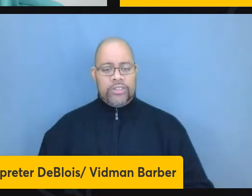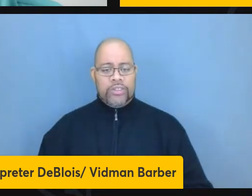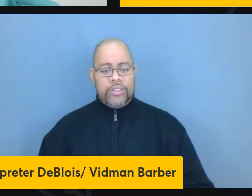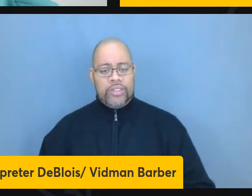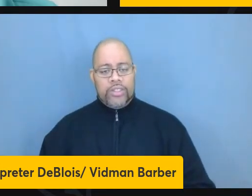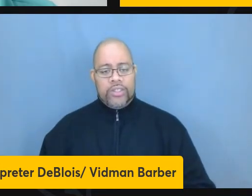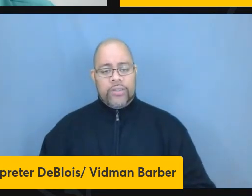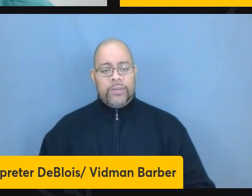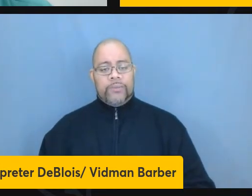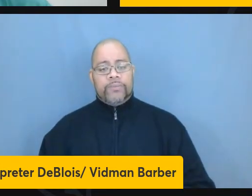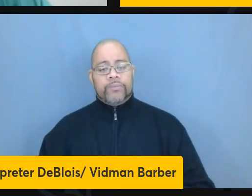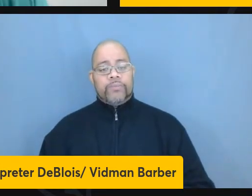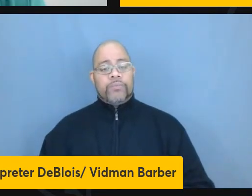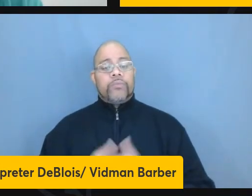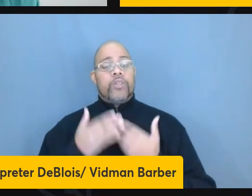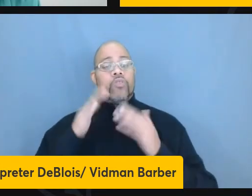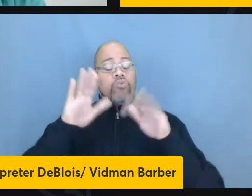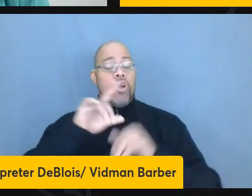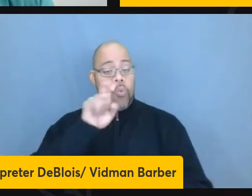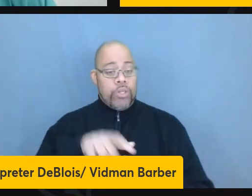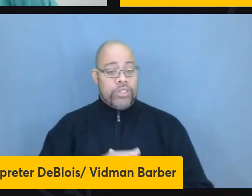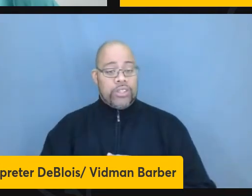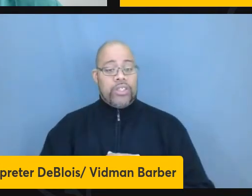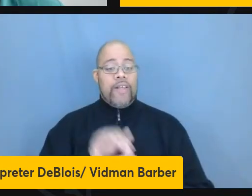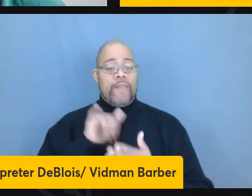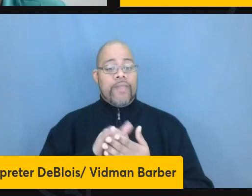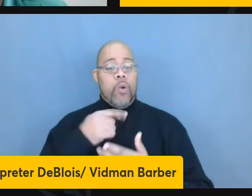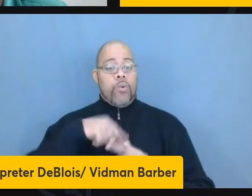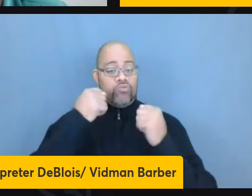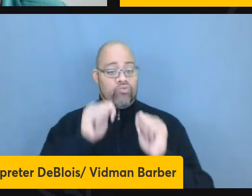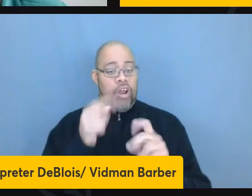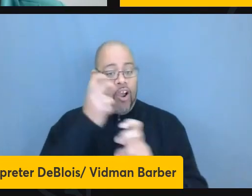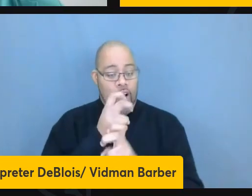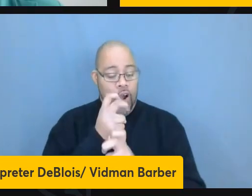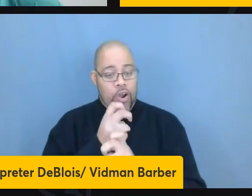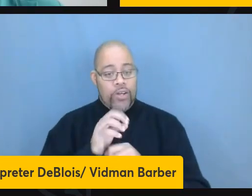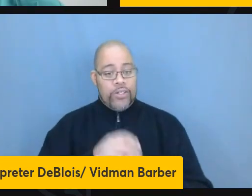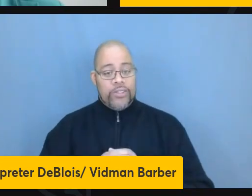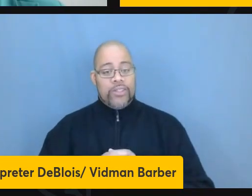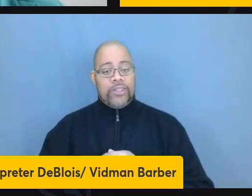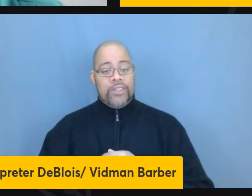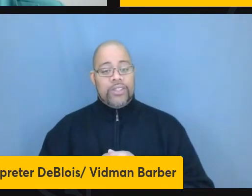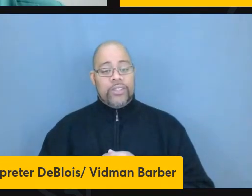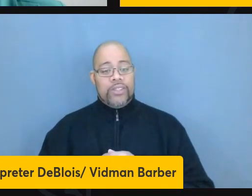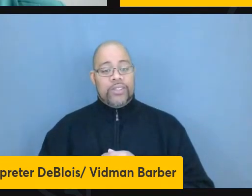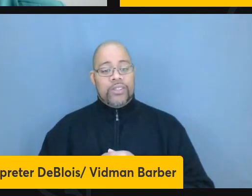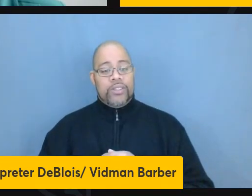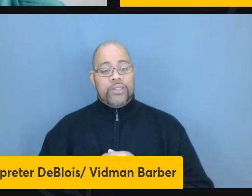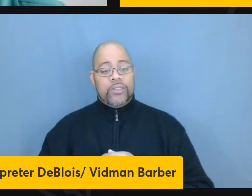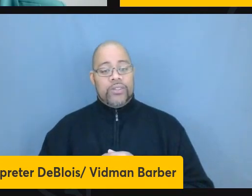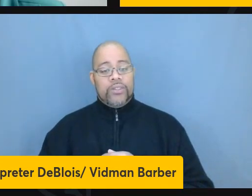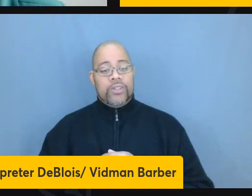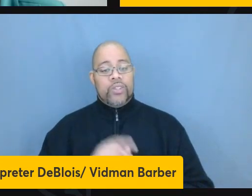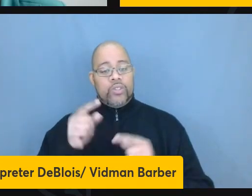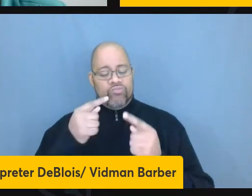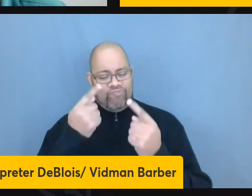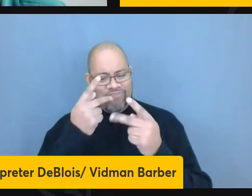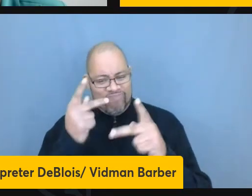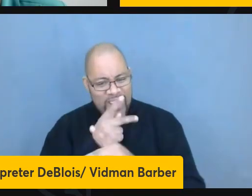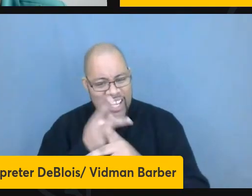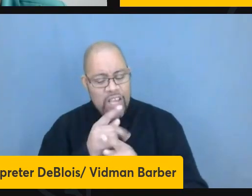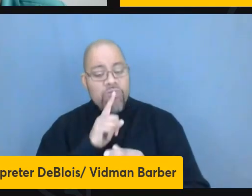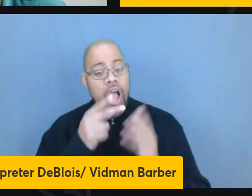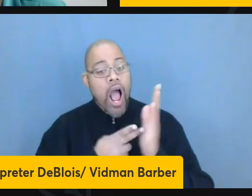Dr. Faith Osier: Yeah, great, great question, which we've tried hard to. We've tried hard to dissect, quite frankly, those